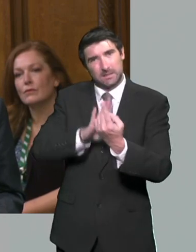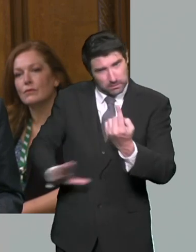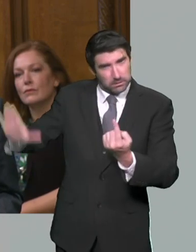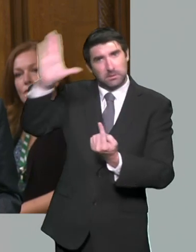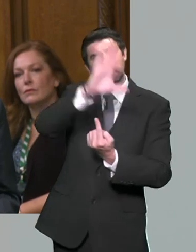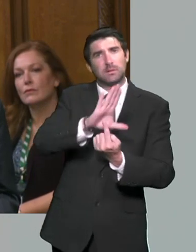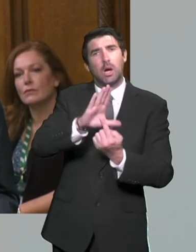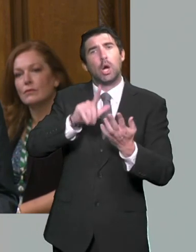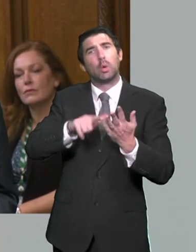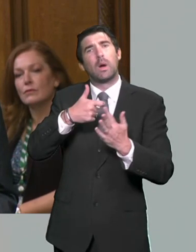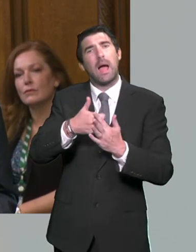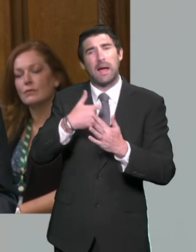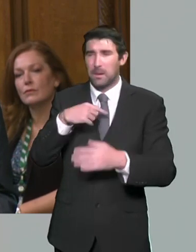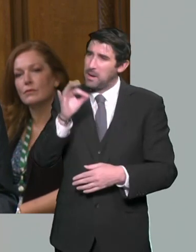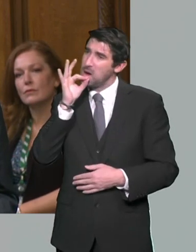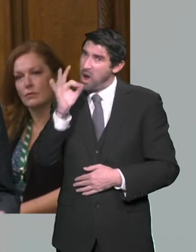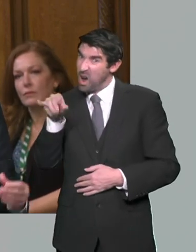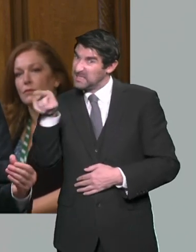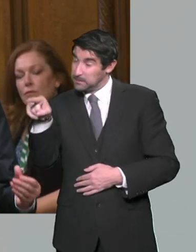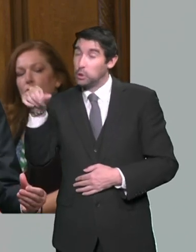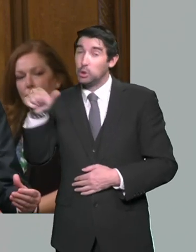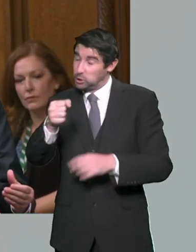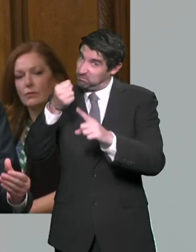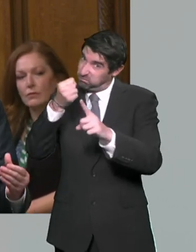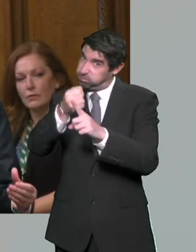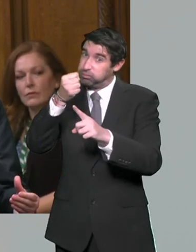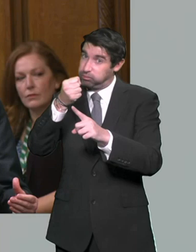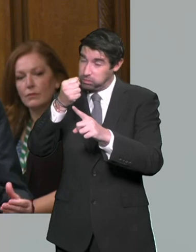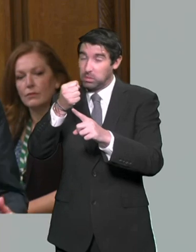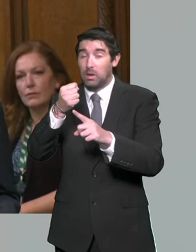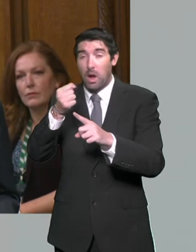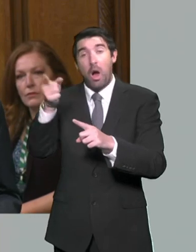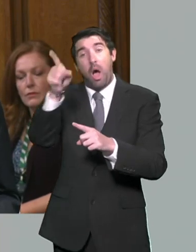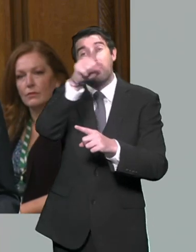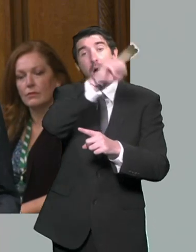Will he urge the devolved Administrations to adopt the provisions of the Bill, so that